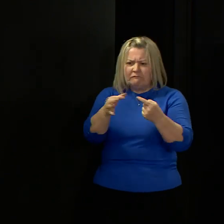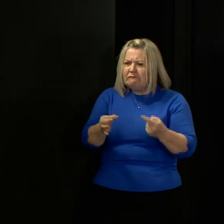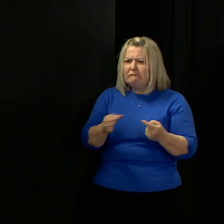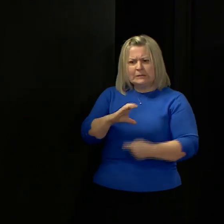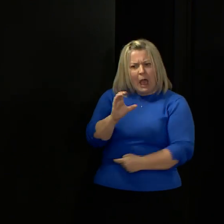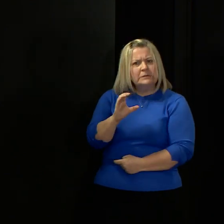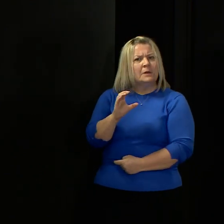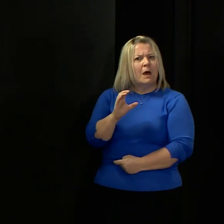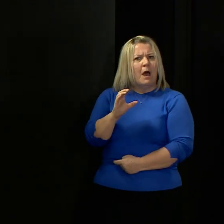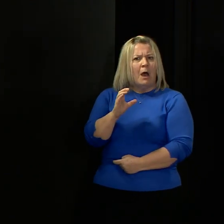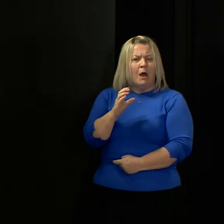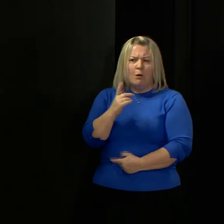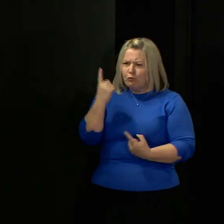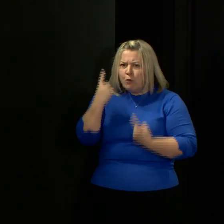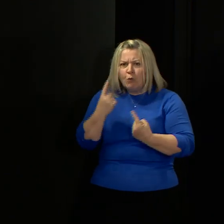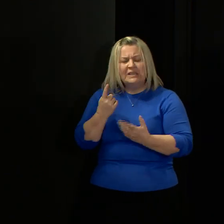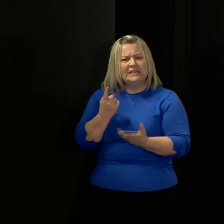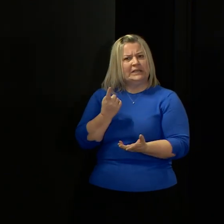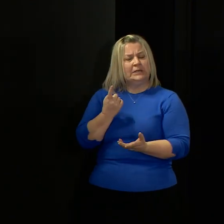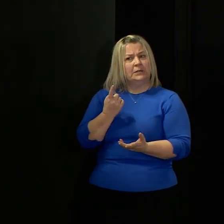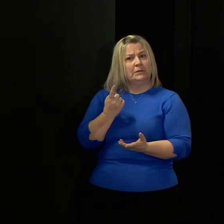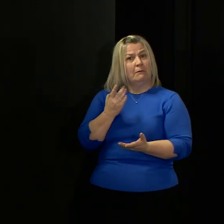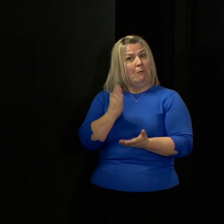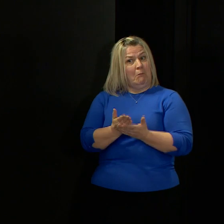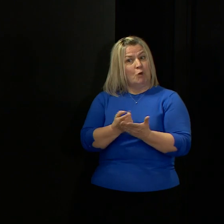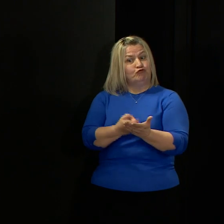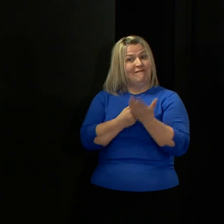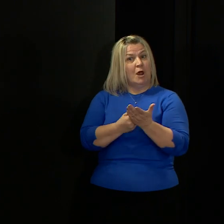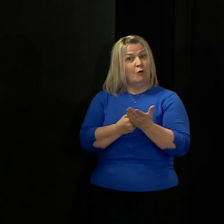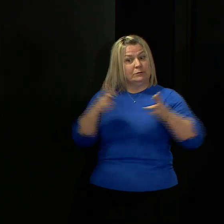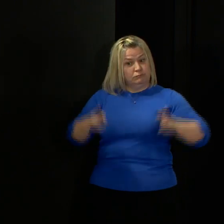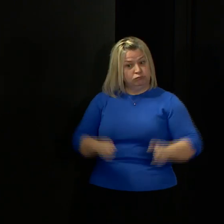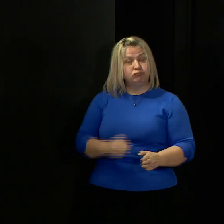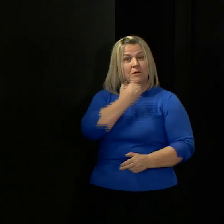the Pharos are being received back there so in fact there's been a 72% reduction